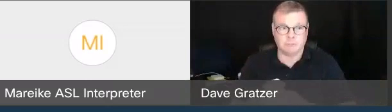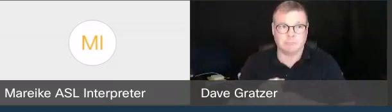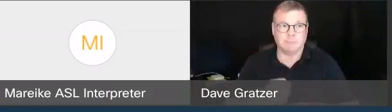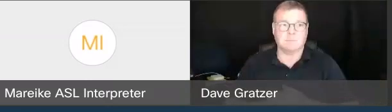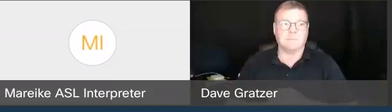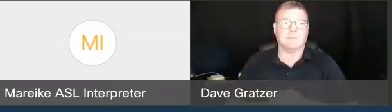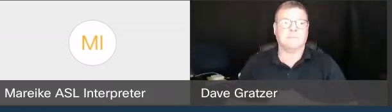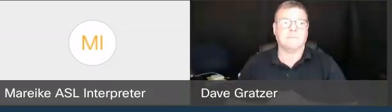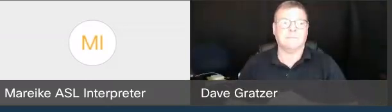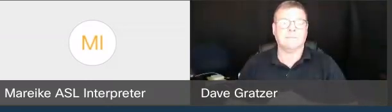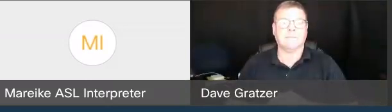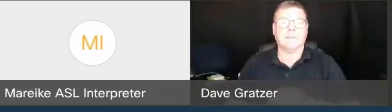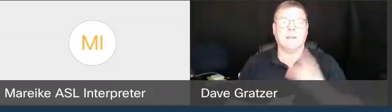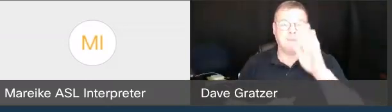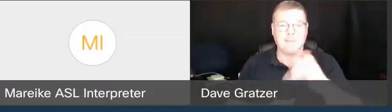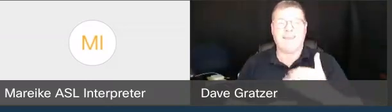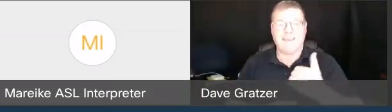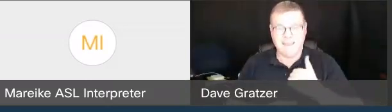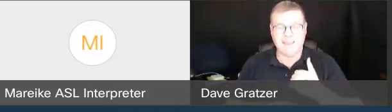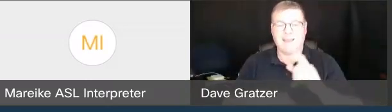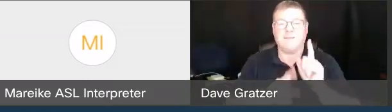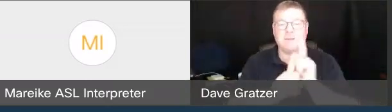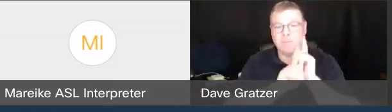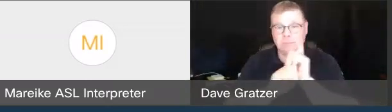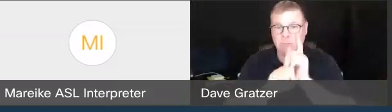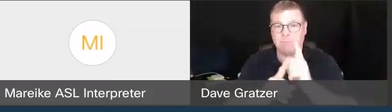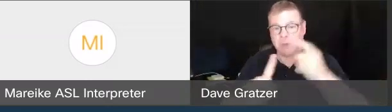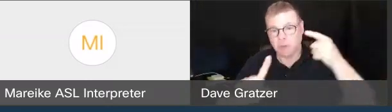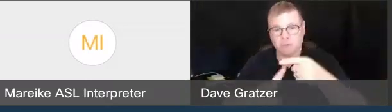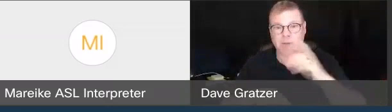by having probation or parole directly on the team counter to that though,